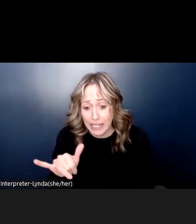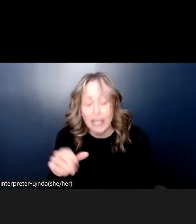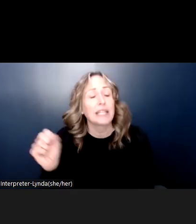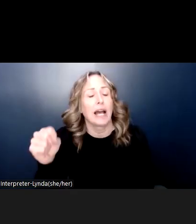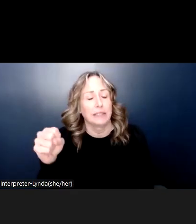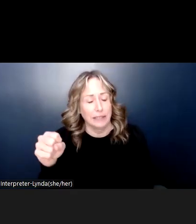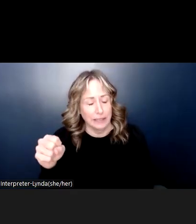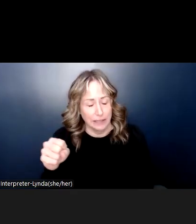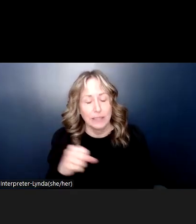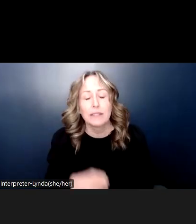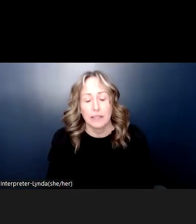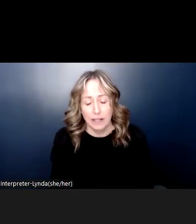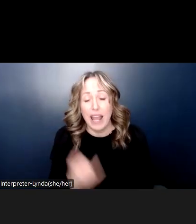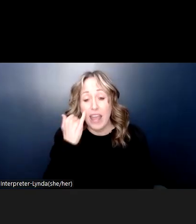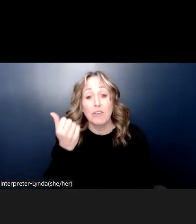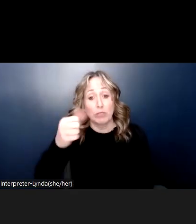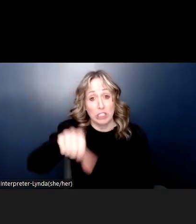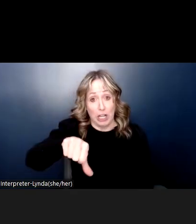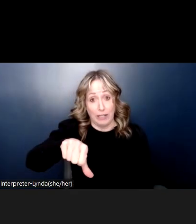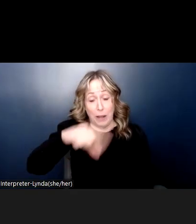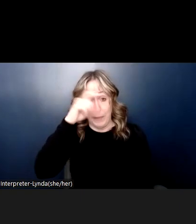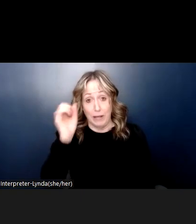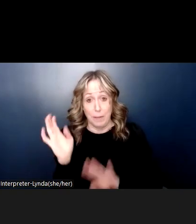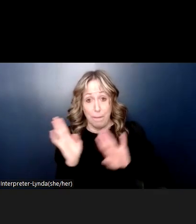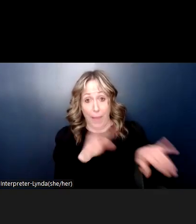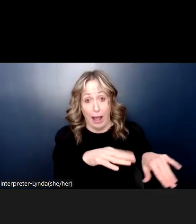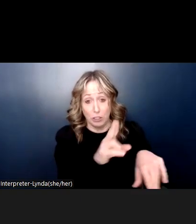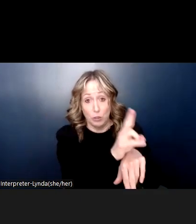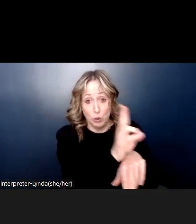So yes, if it's in a rejected because it went back to the user, it's editable. But they can edit it.